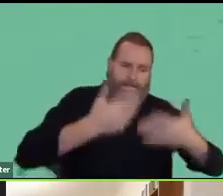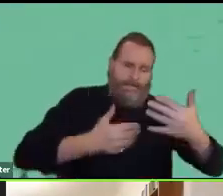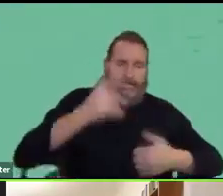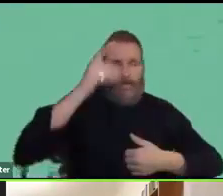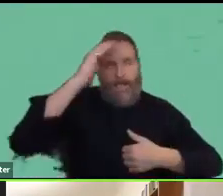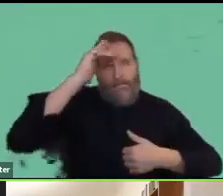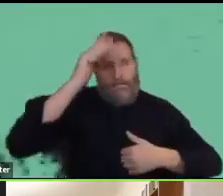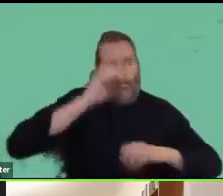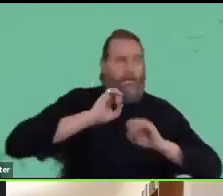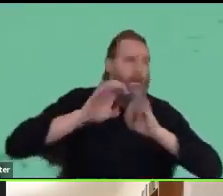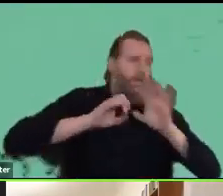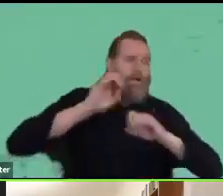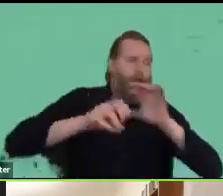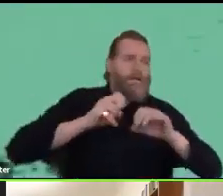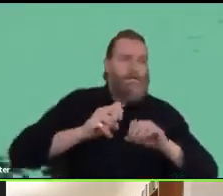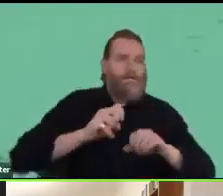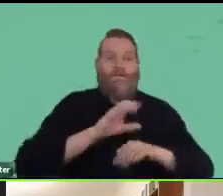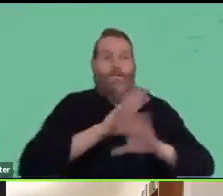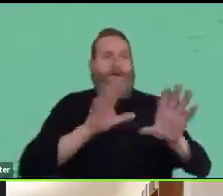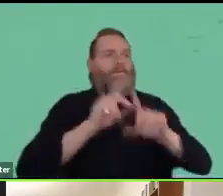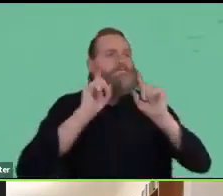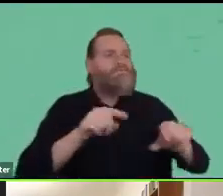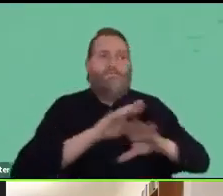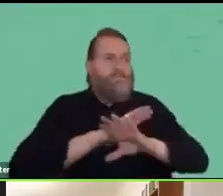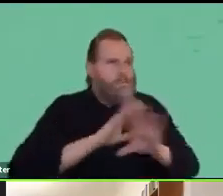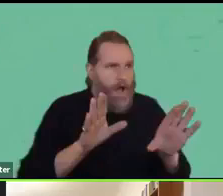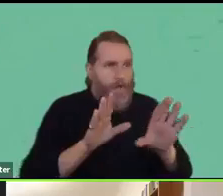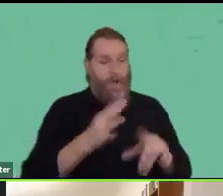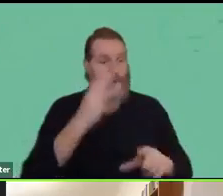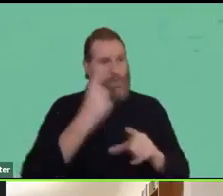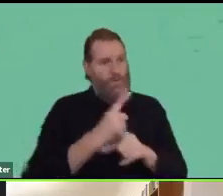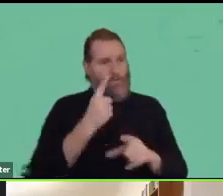we've got to make this real, this is real people in communities the length and breadth of Britain